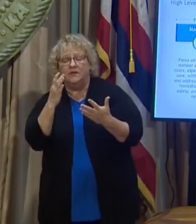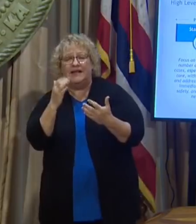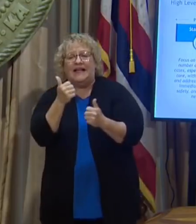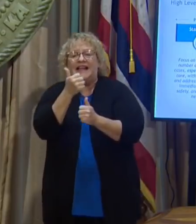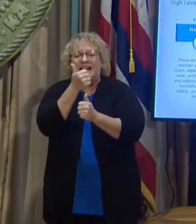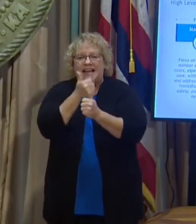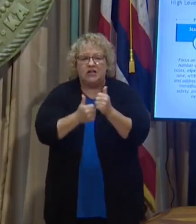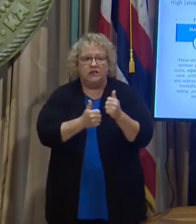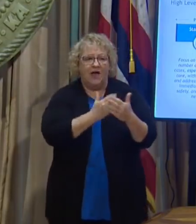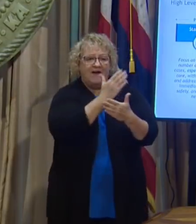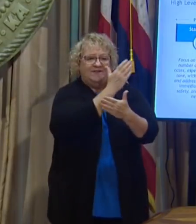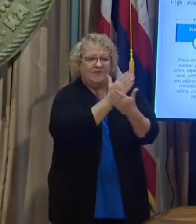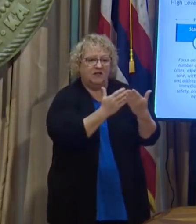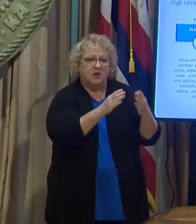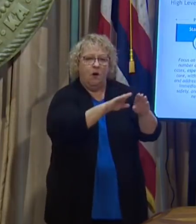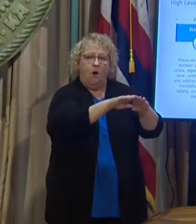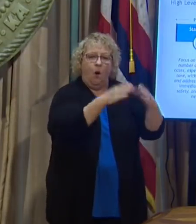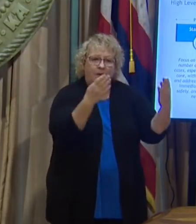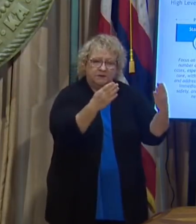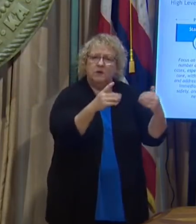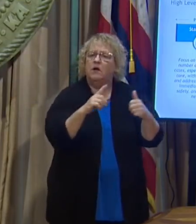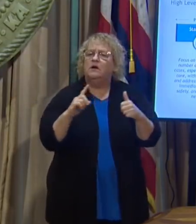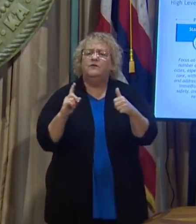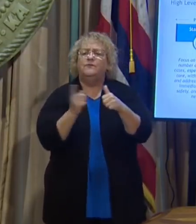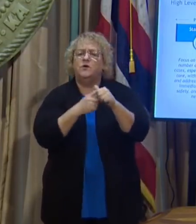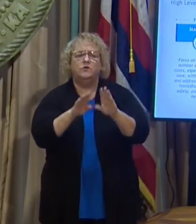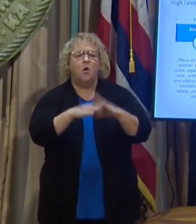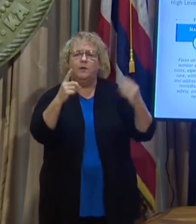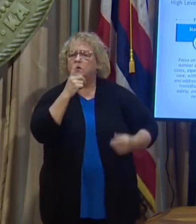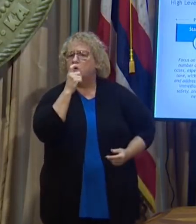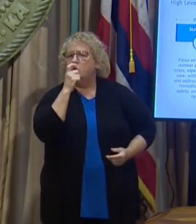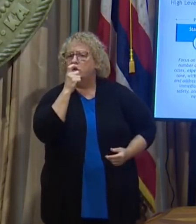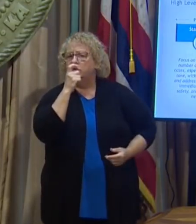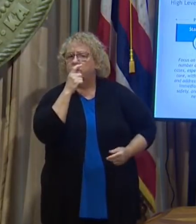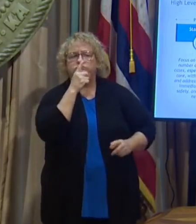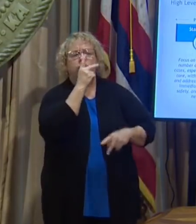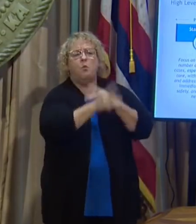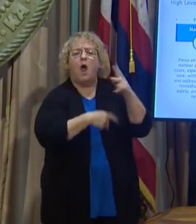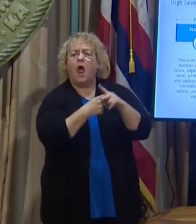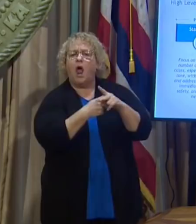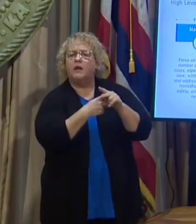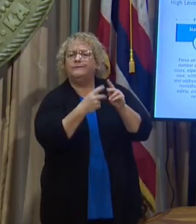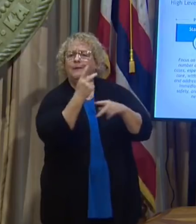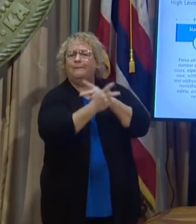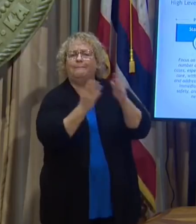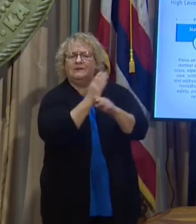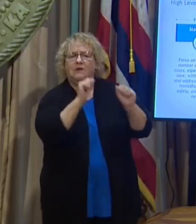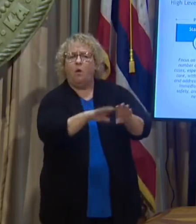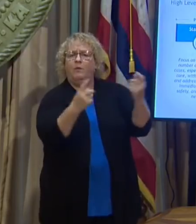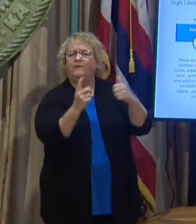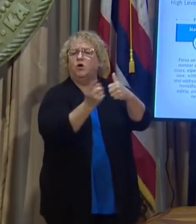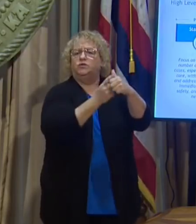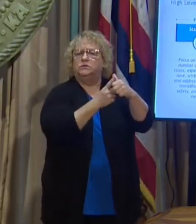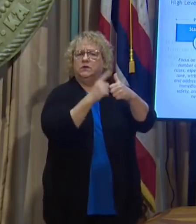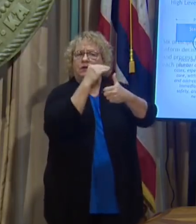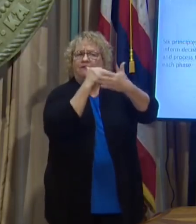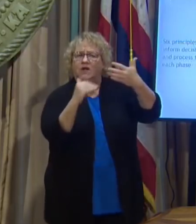REOPENING, WE WILL HAVE DISCUSSIONS ABOUT A PHASED APPROACH AND WHICH TYPES OF BUSINESSES ARE BEST TO START THE